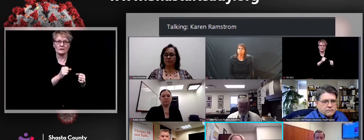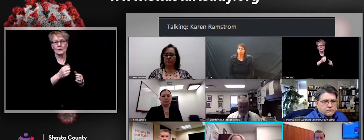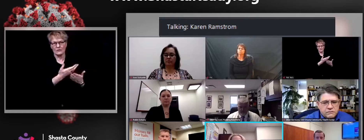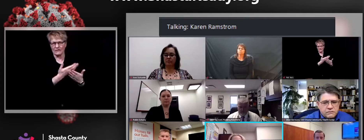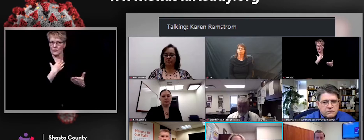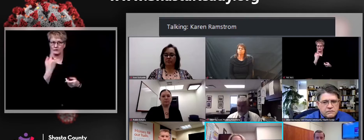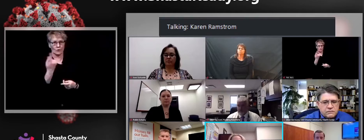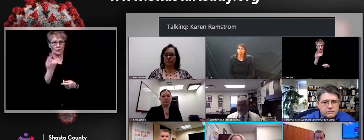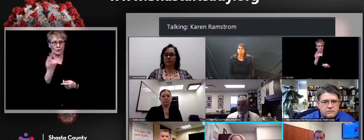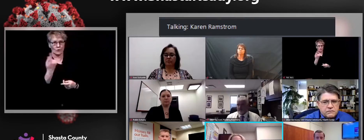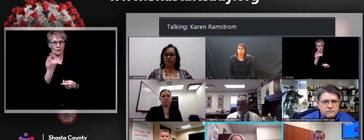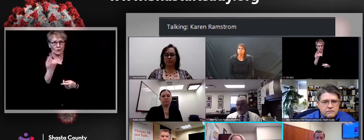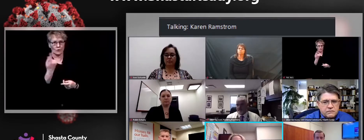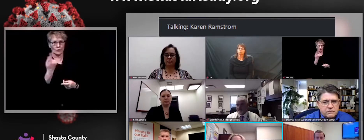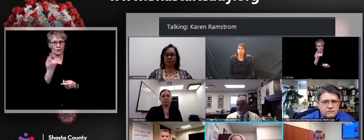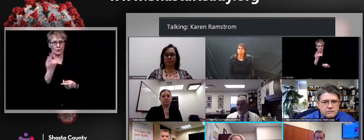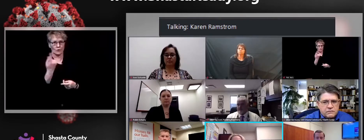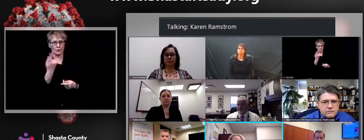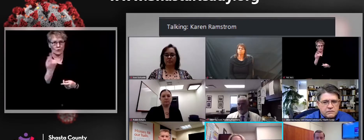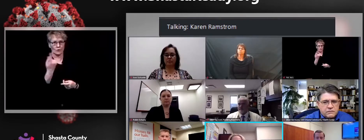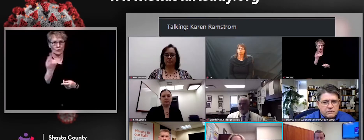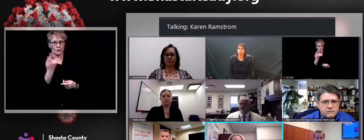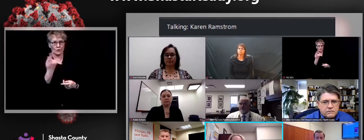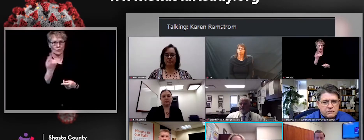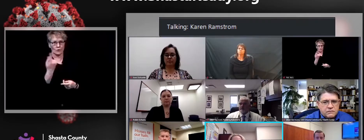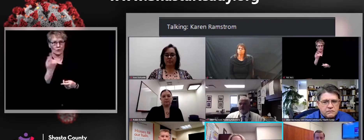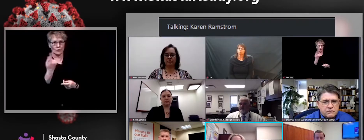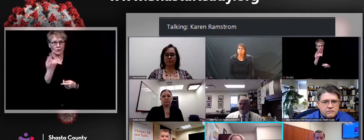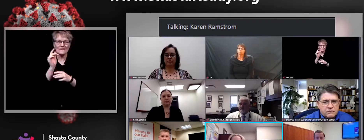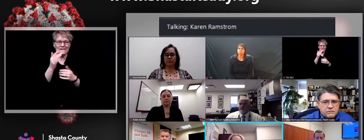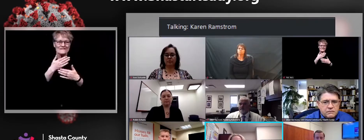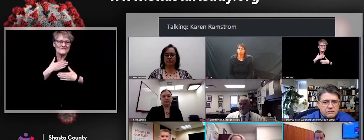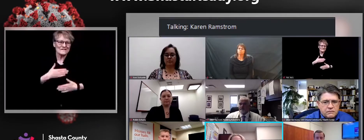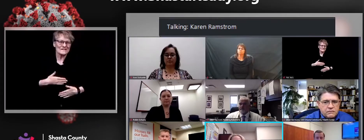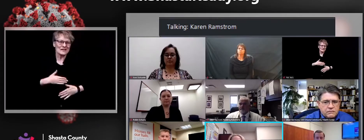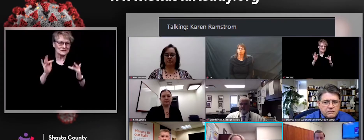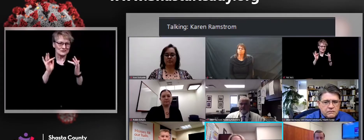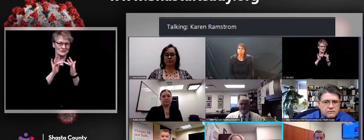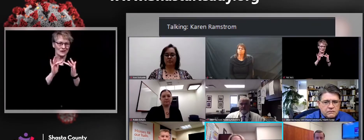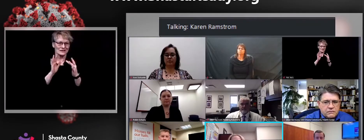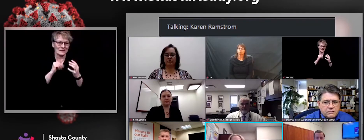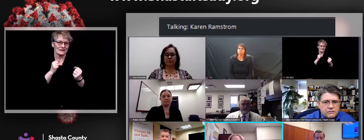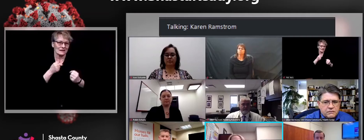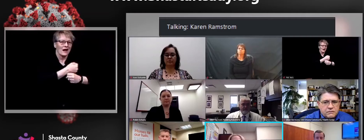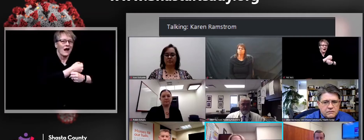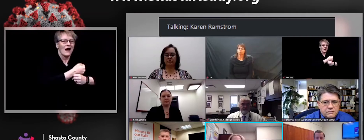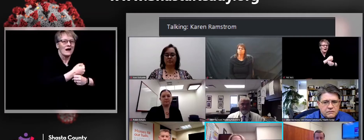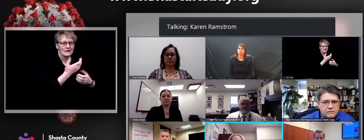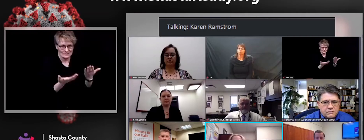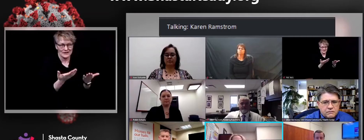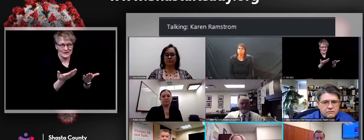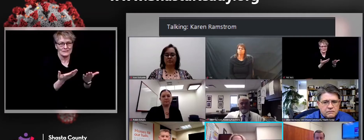physical contact hugging and helping with feeding, that kind of a thing, while continuing to maintain